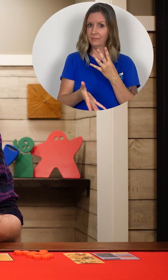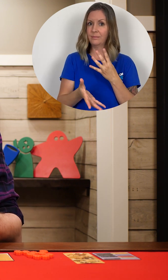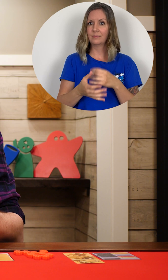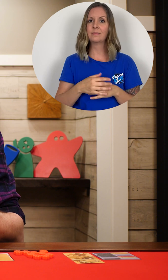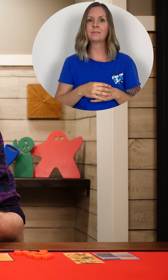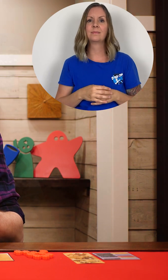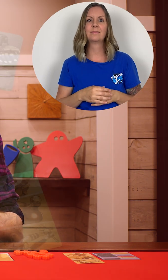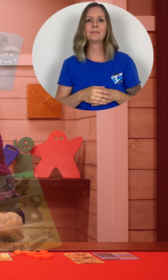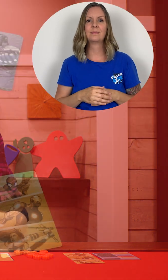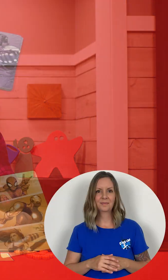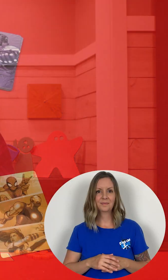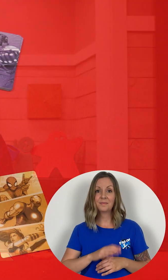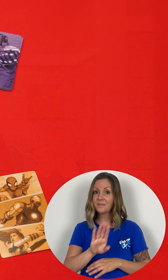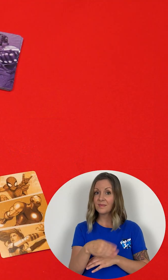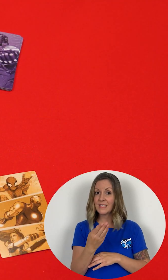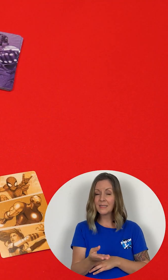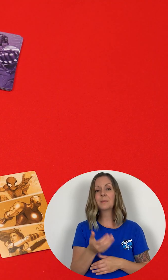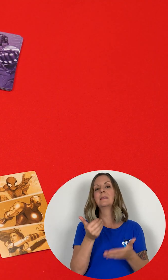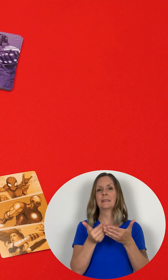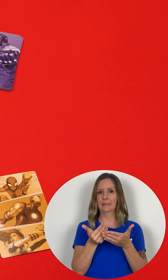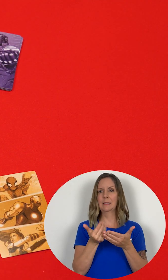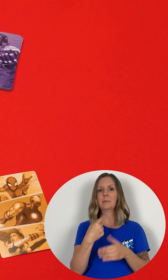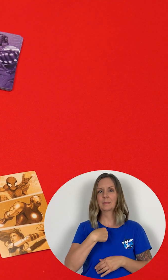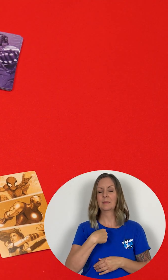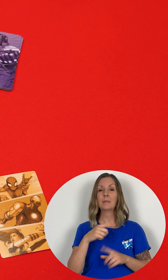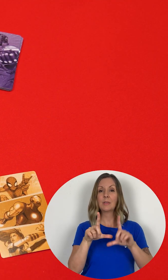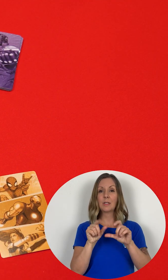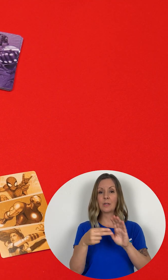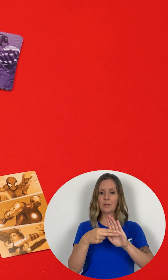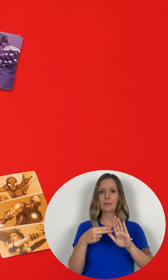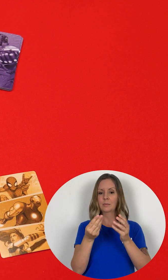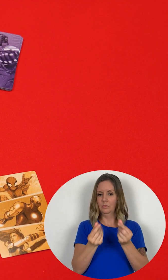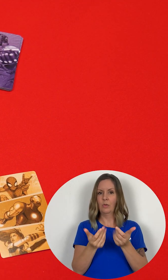from their hand to play, putting it face-up in front of themself, resolving the effects